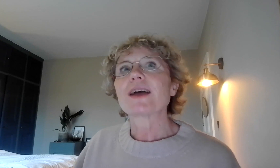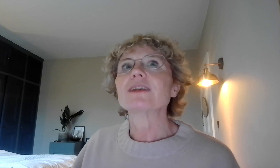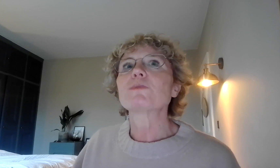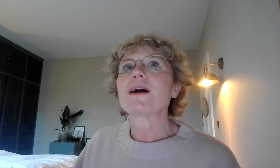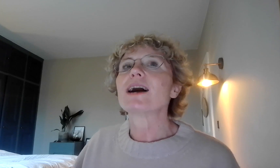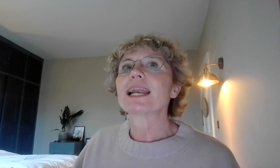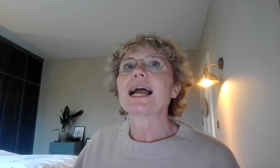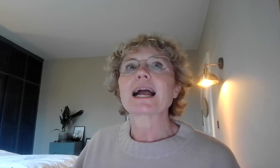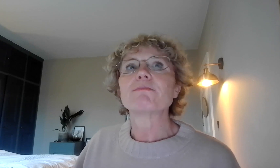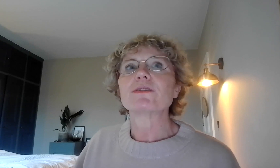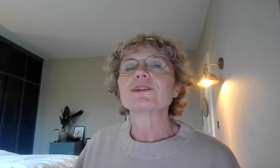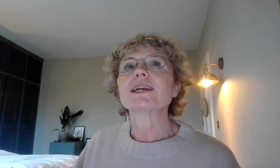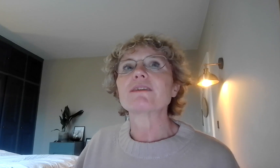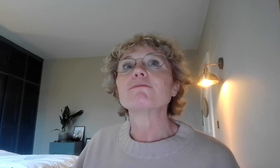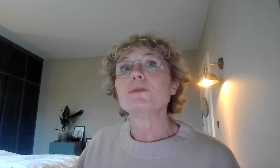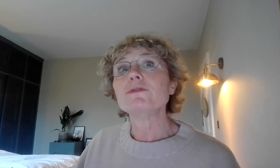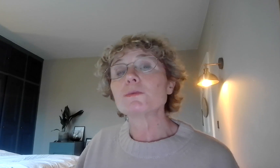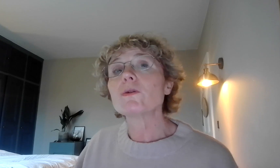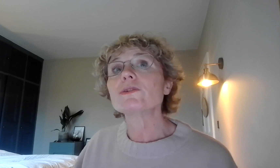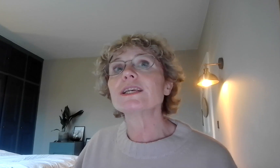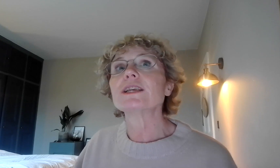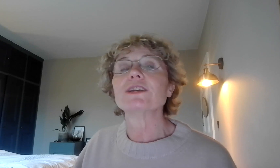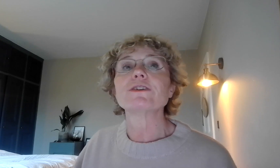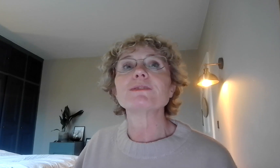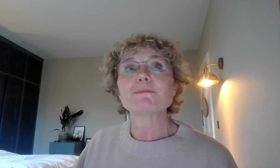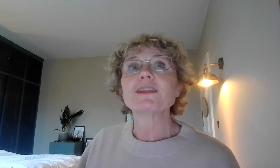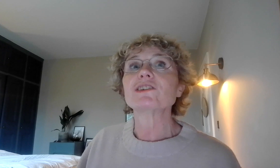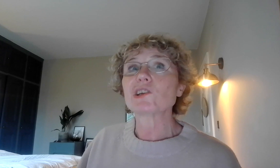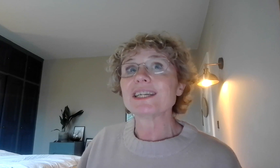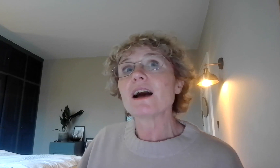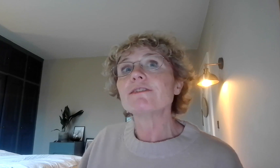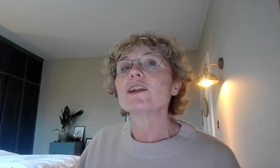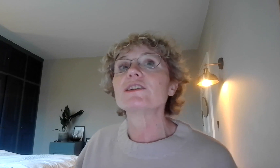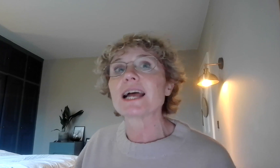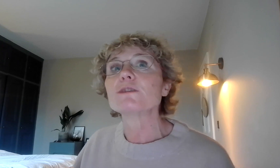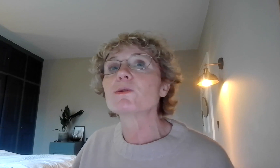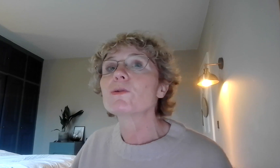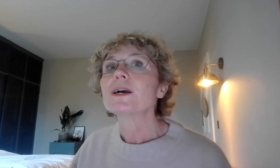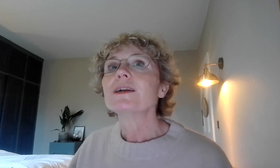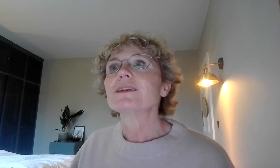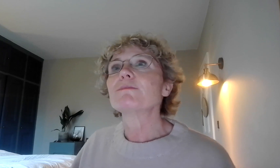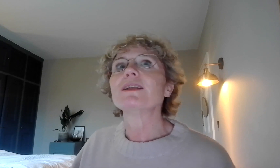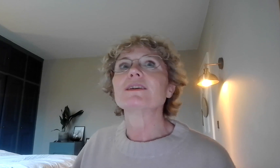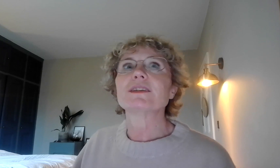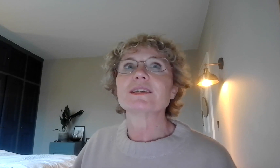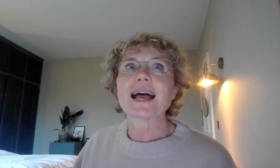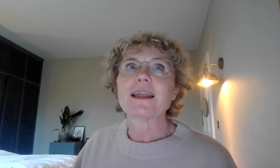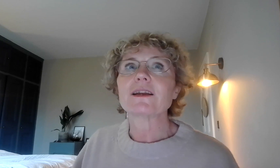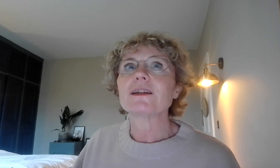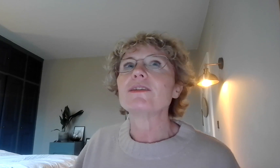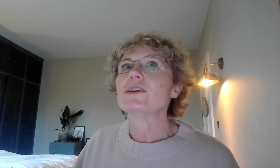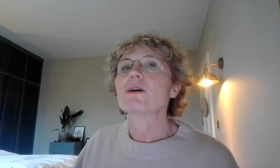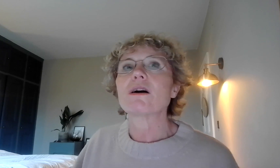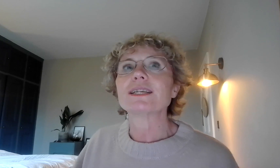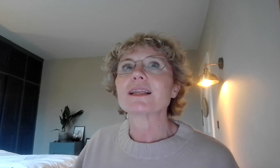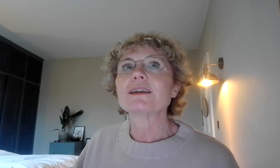That's where I'd like our product to kind of move towards: from something that's good enough and understandable to something that's elegant, and that you can't tell the